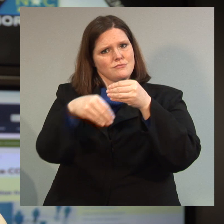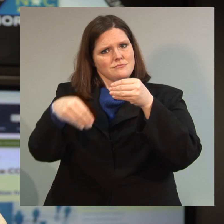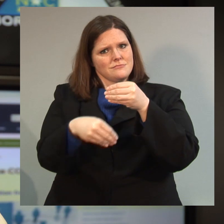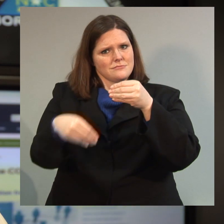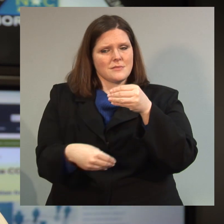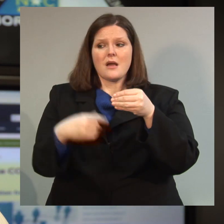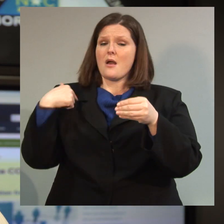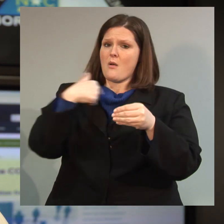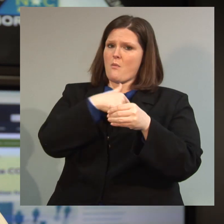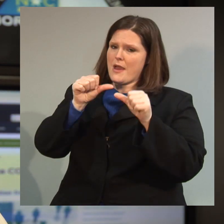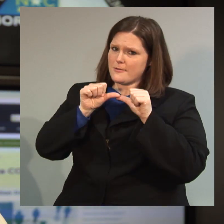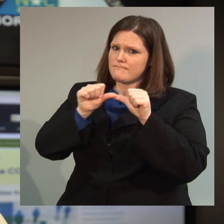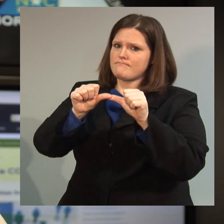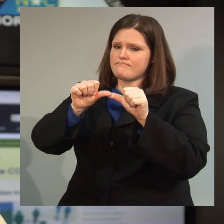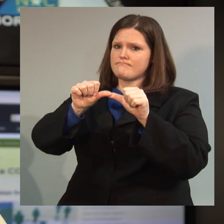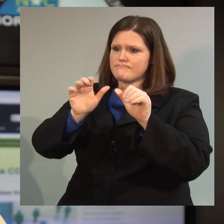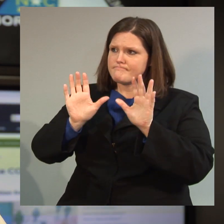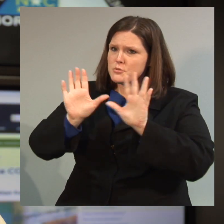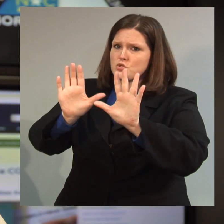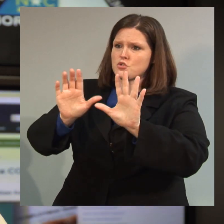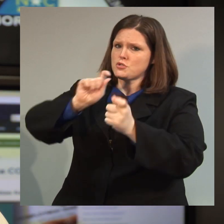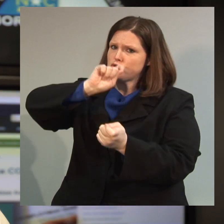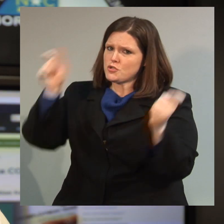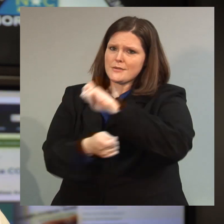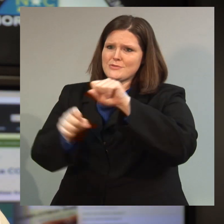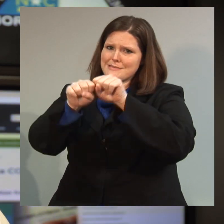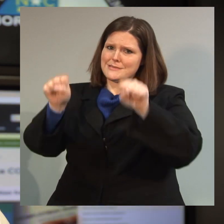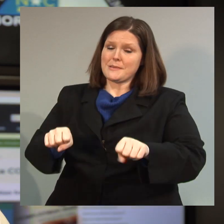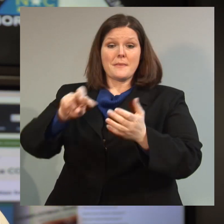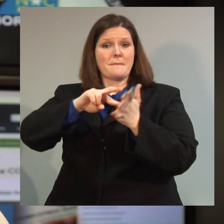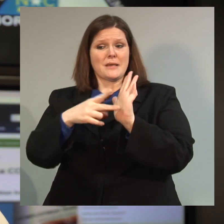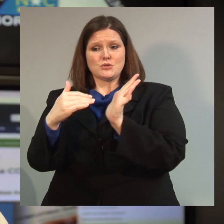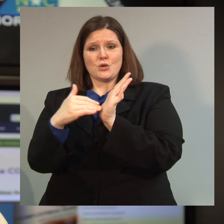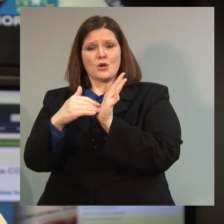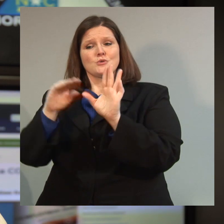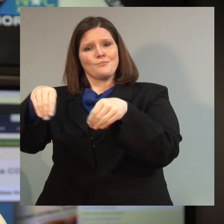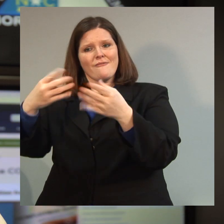We must continue to push for systemic change, and that means providers that practice whole-person